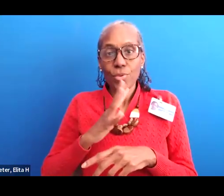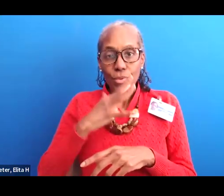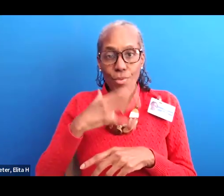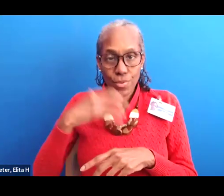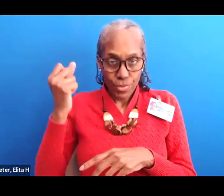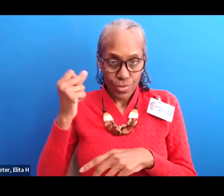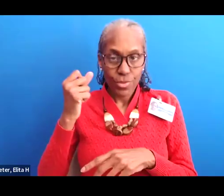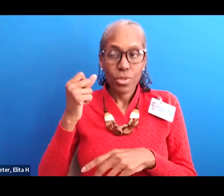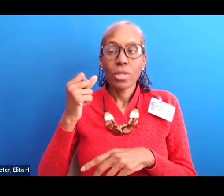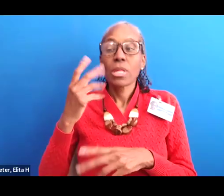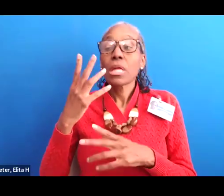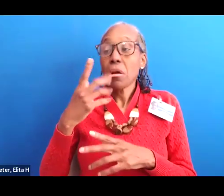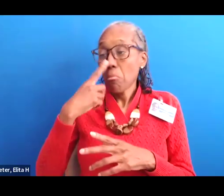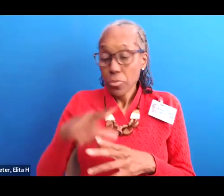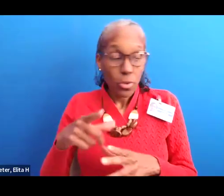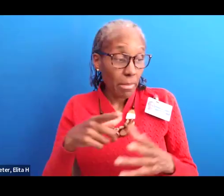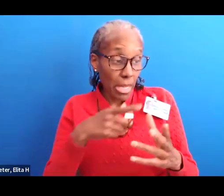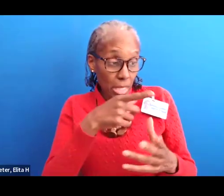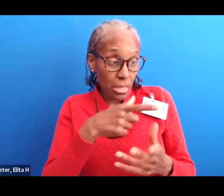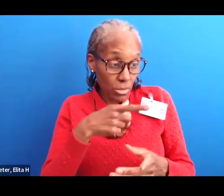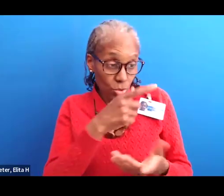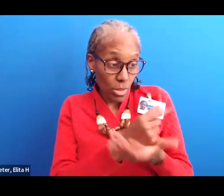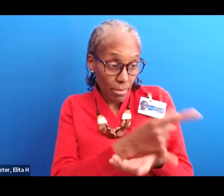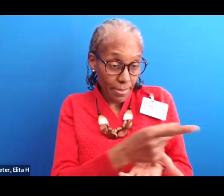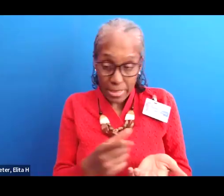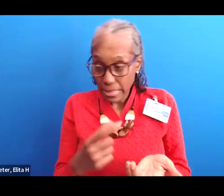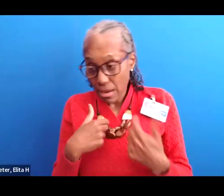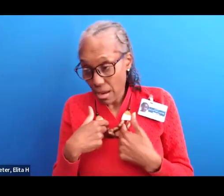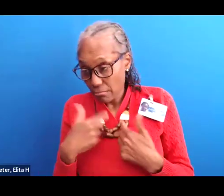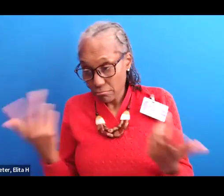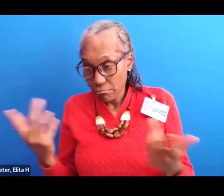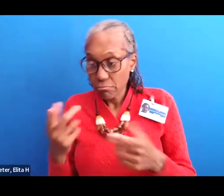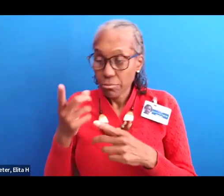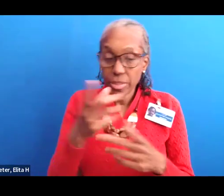to get you something to transfer that that other person is using, but it's transferring you.